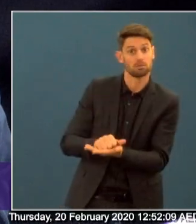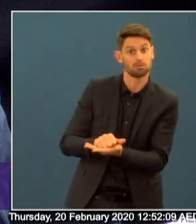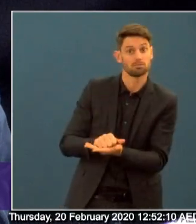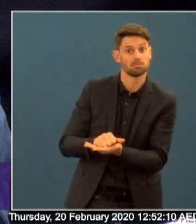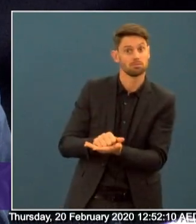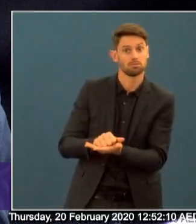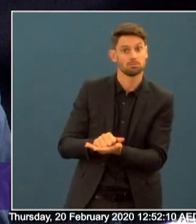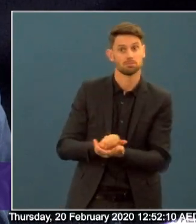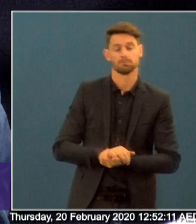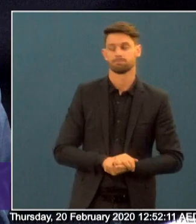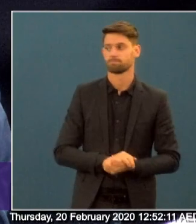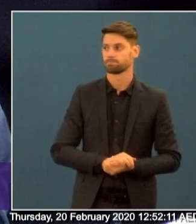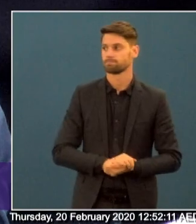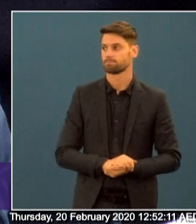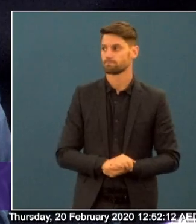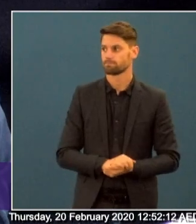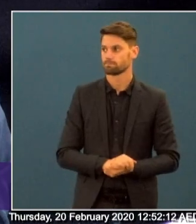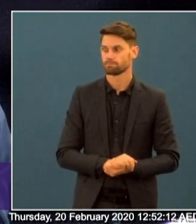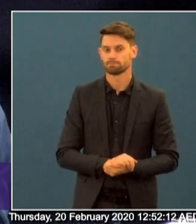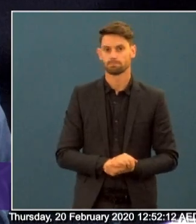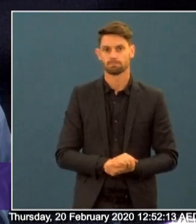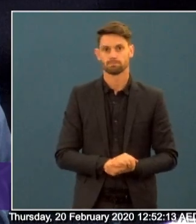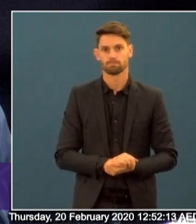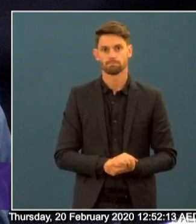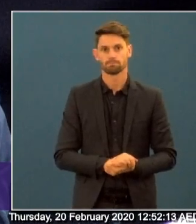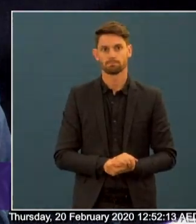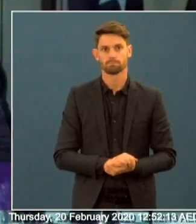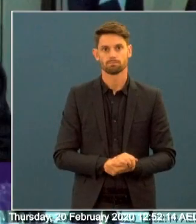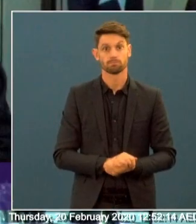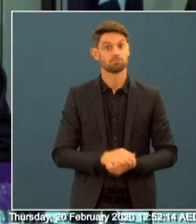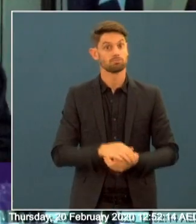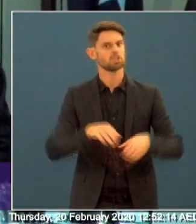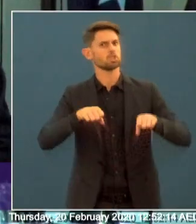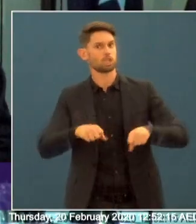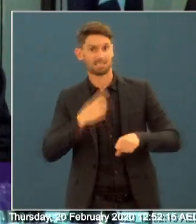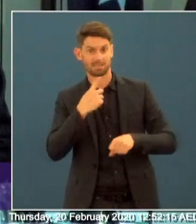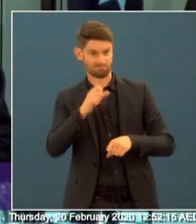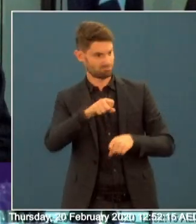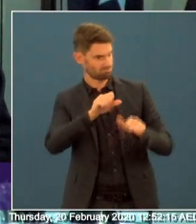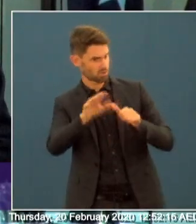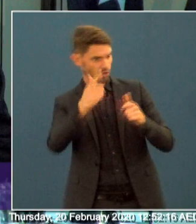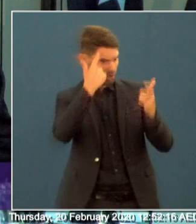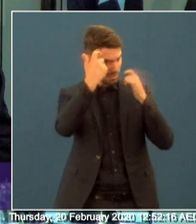These are wonderful initiatives, but there is no reason in this country why they should be confined